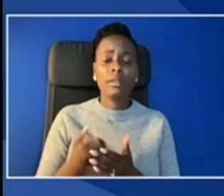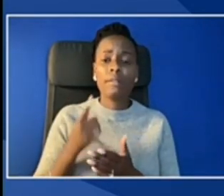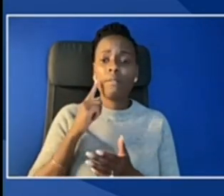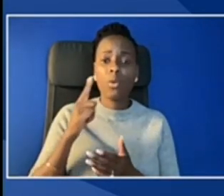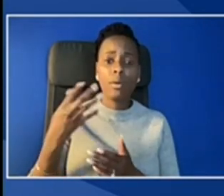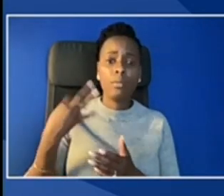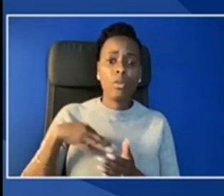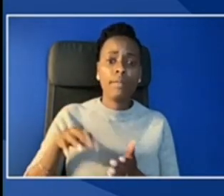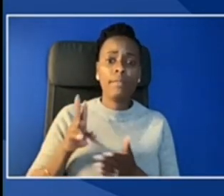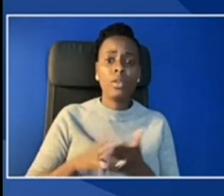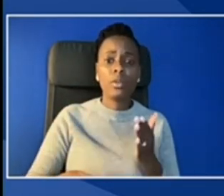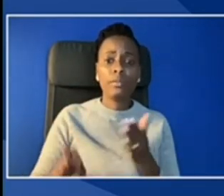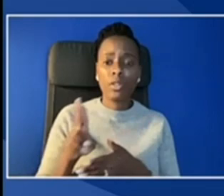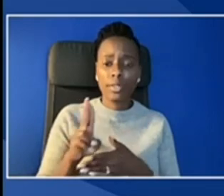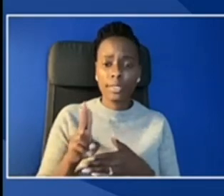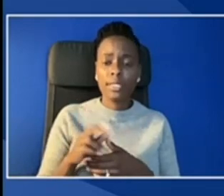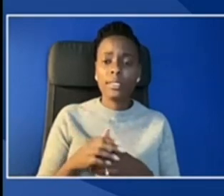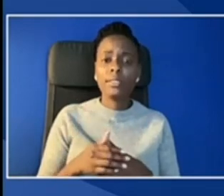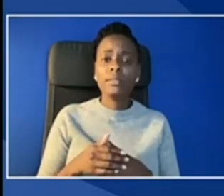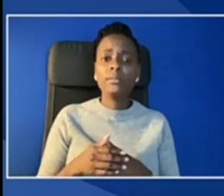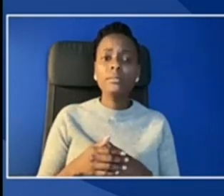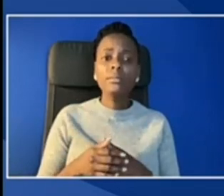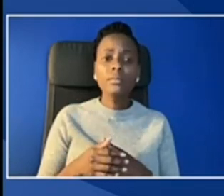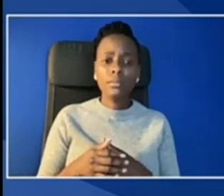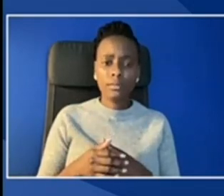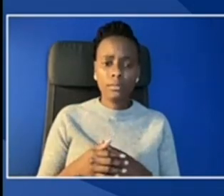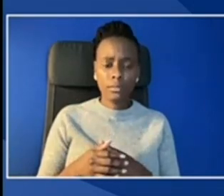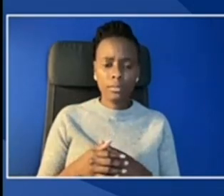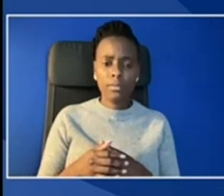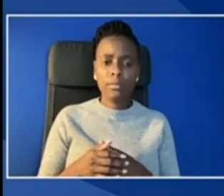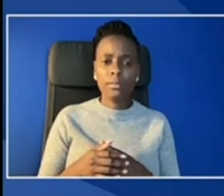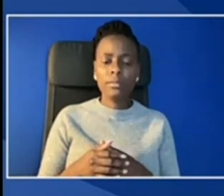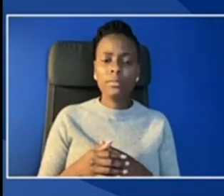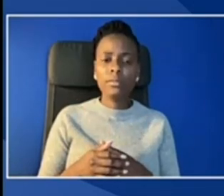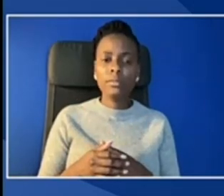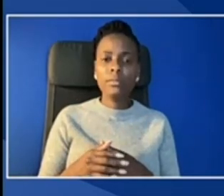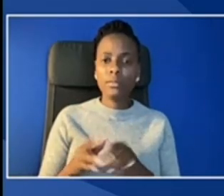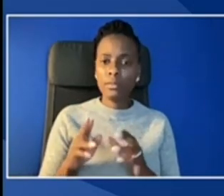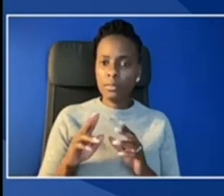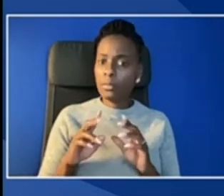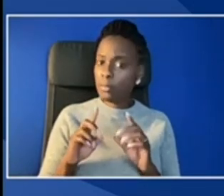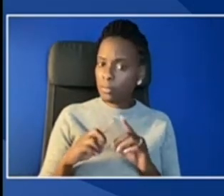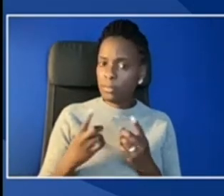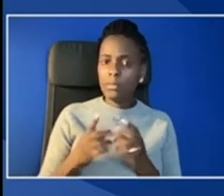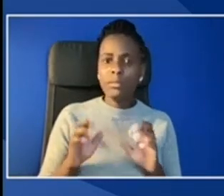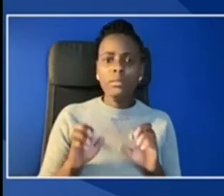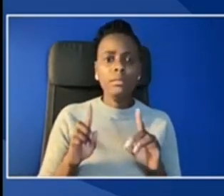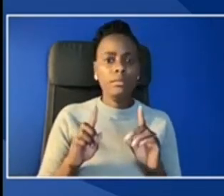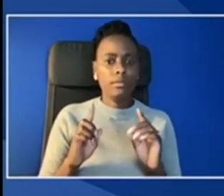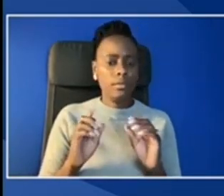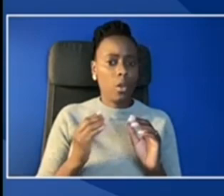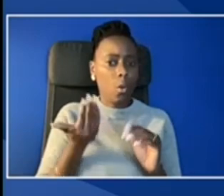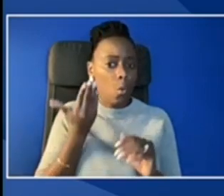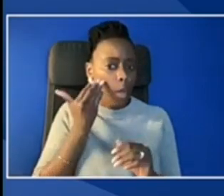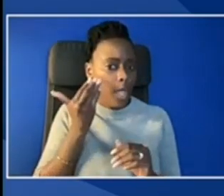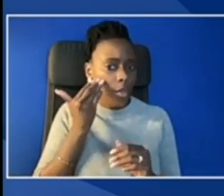Thank you. If they- if we already have a lot of proof and the Department of Education is aware of them or aware of that proof, I think that group discharges